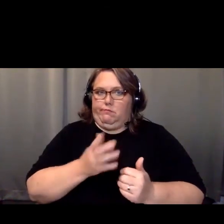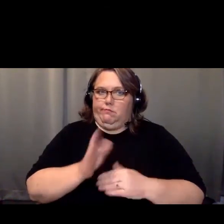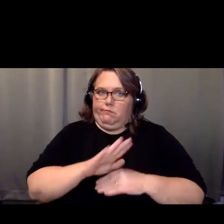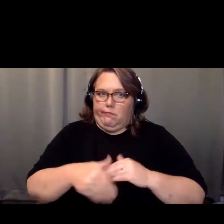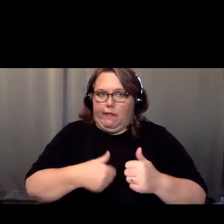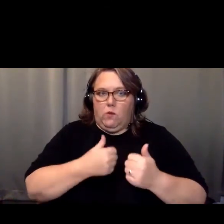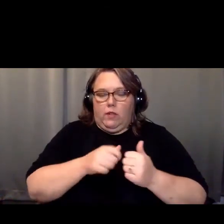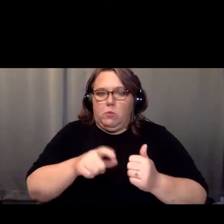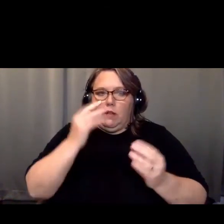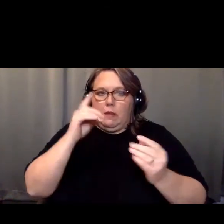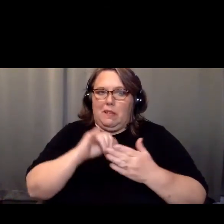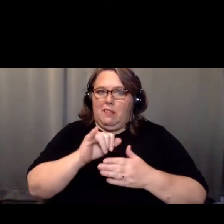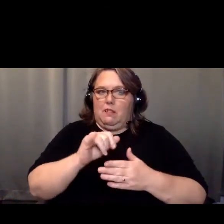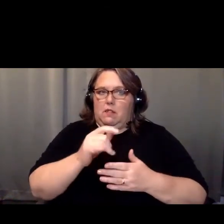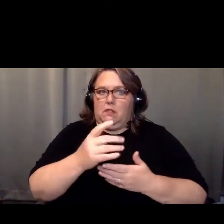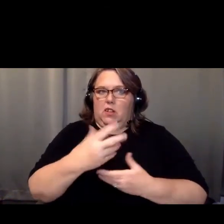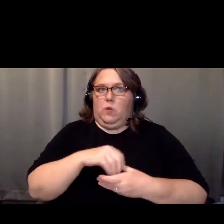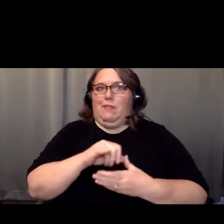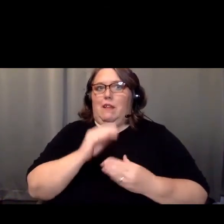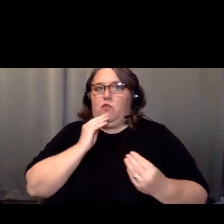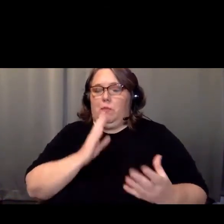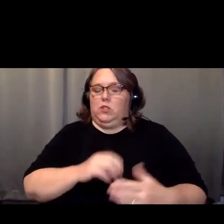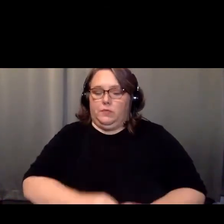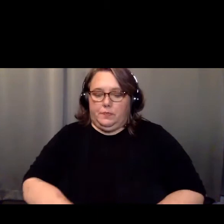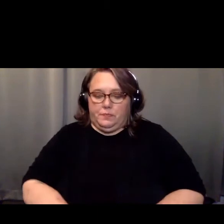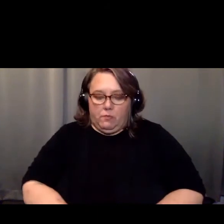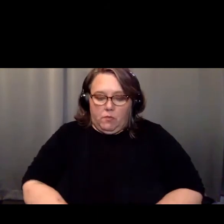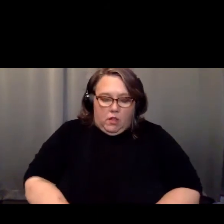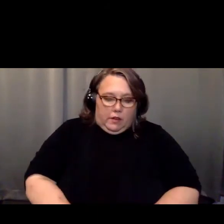that information that is provided by parents, legal guardians and family members.